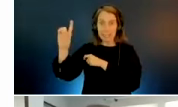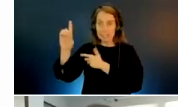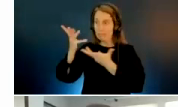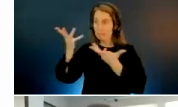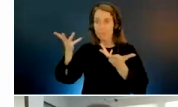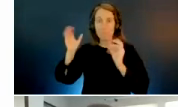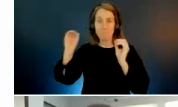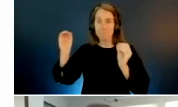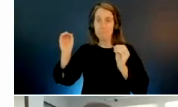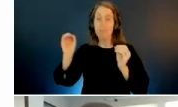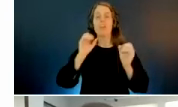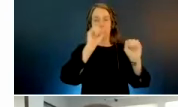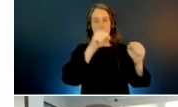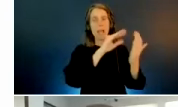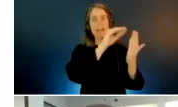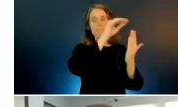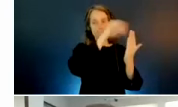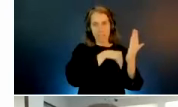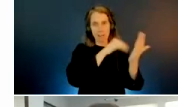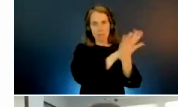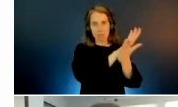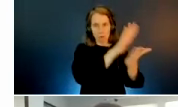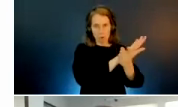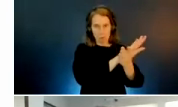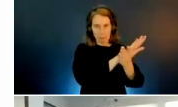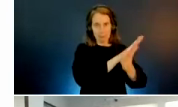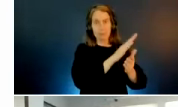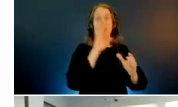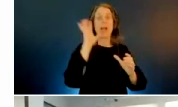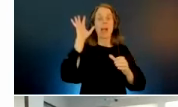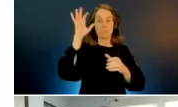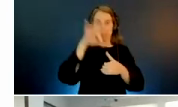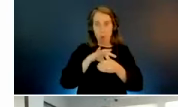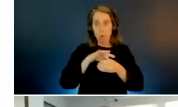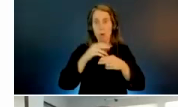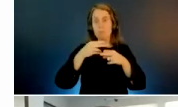a provisional ballot a provisional ballot is a ballot that you can fill out and cast if there's